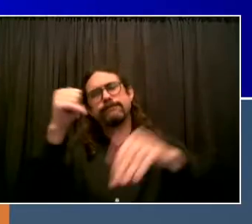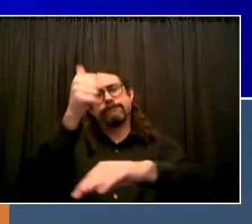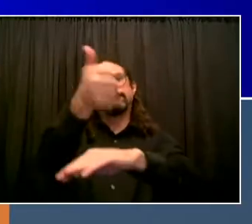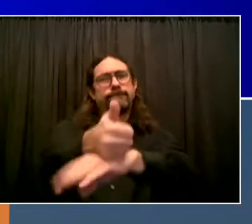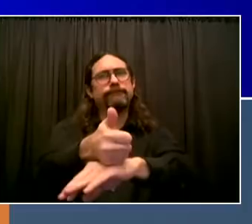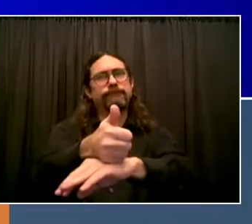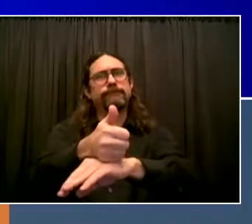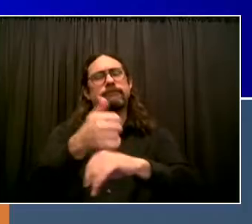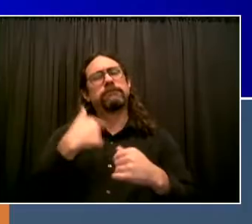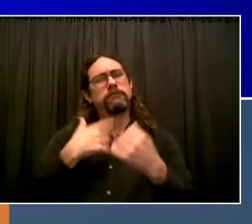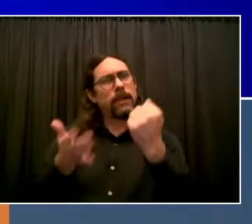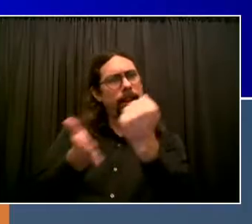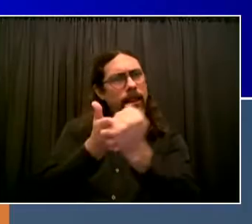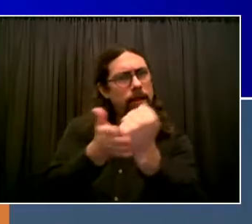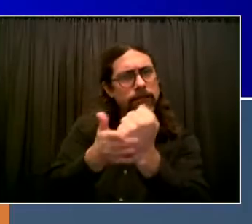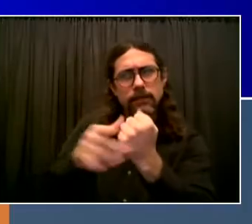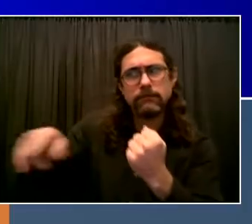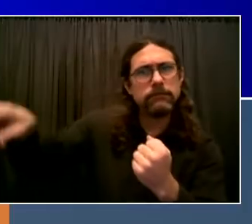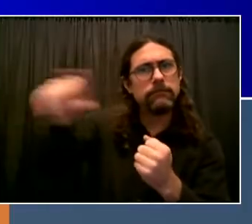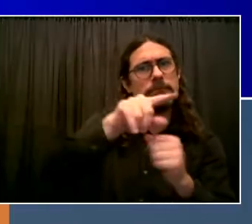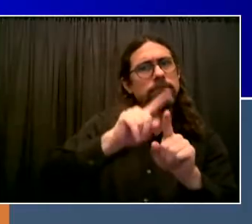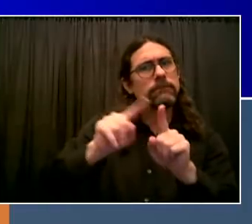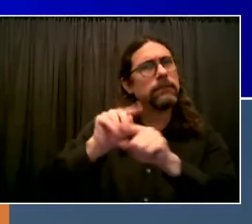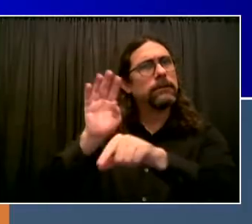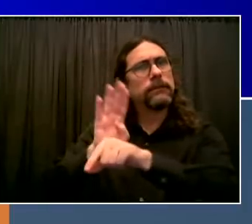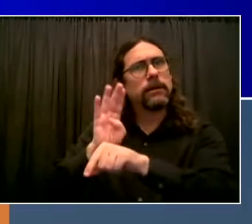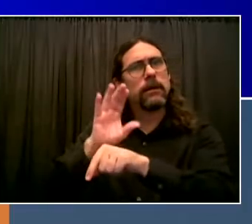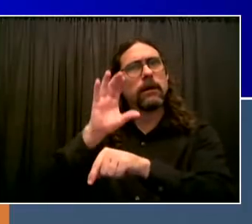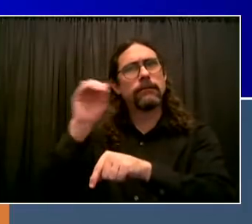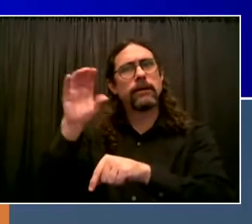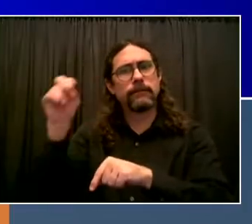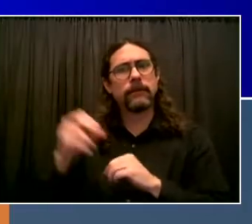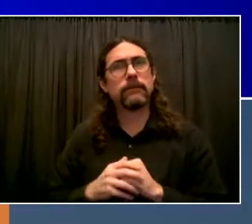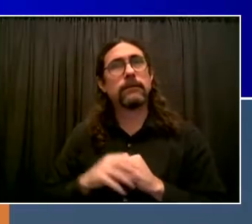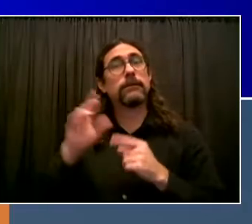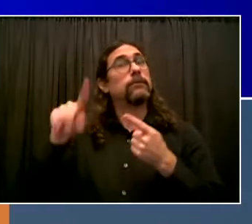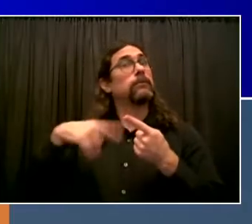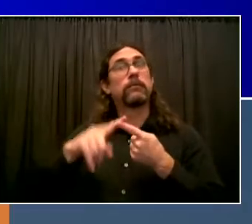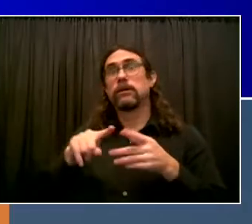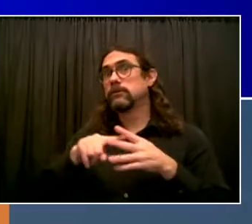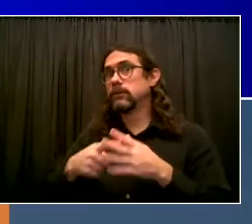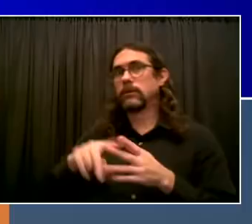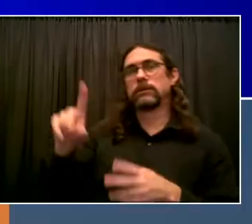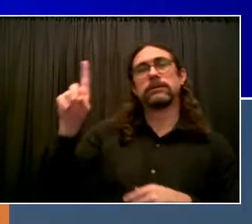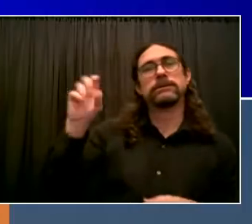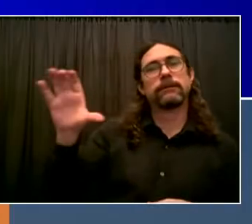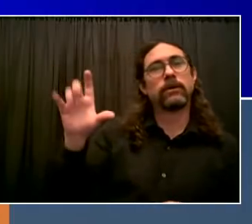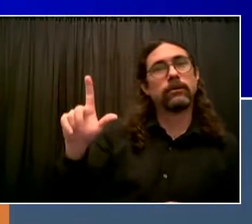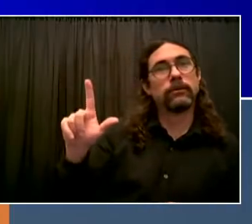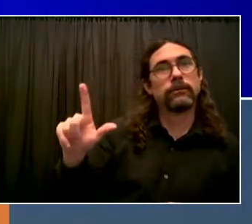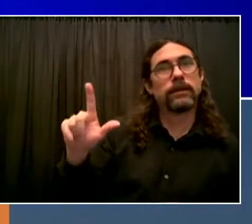QUITE SURE HOW THEY CAN DO IT THEMSELVES. AWERGOE ING TO DO IT. WE ARE GOING TO DO THIS SOTHAT EVERY EMPLOYER IS ON A LEVEL PLAYING FIELD.